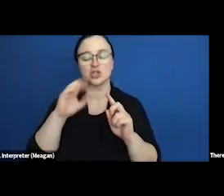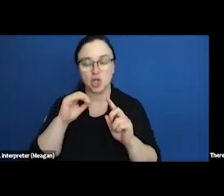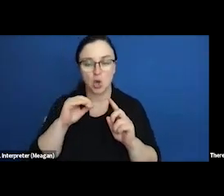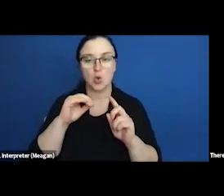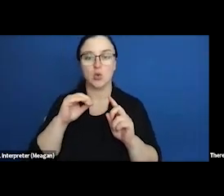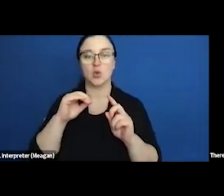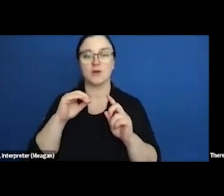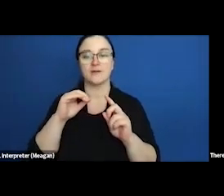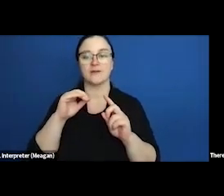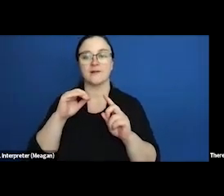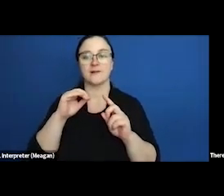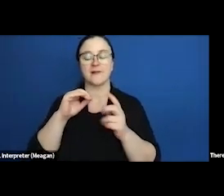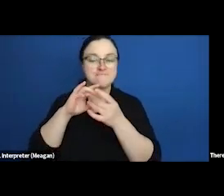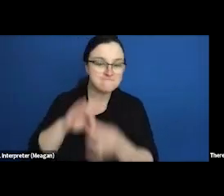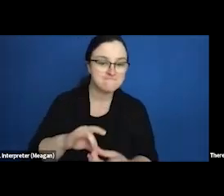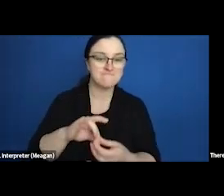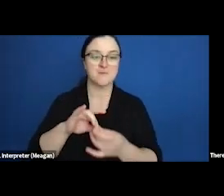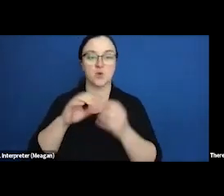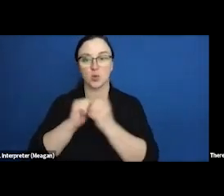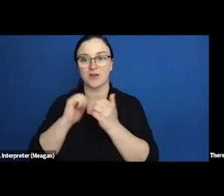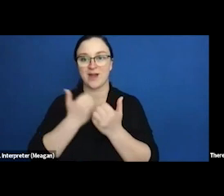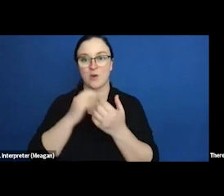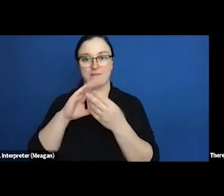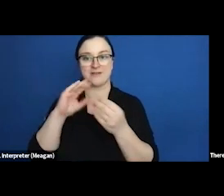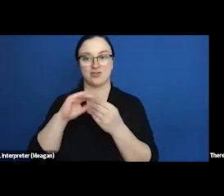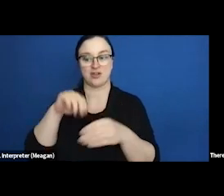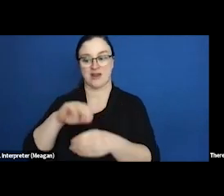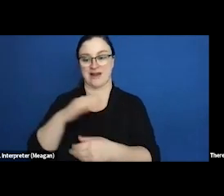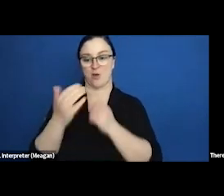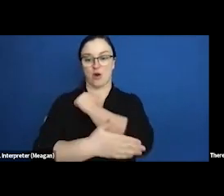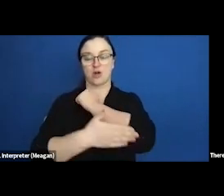in the messaging we get in this country about homelessness,